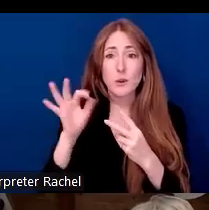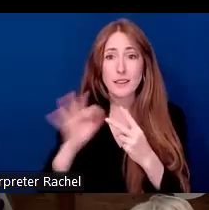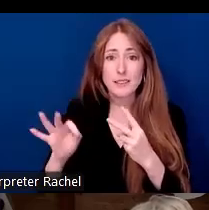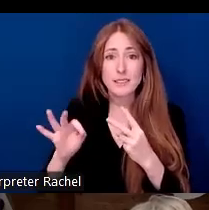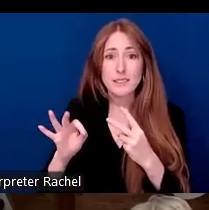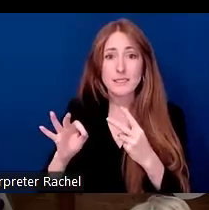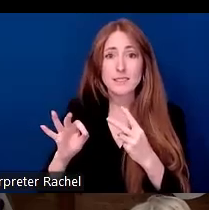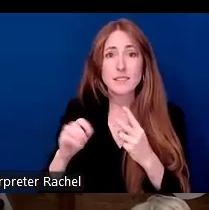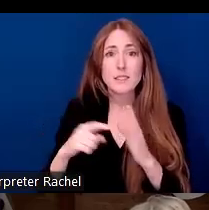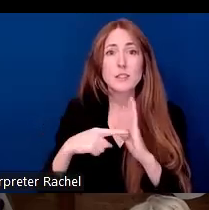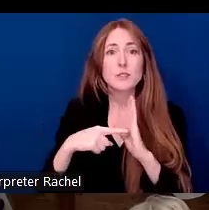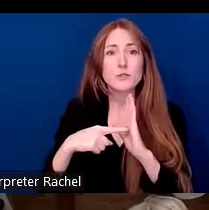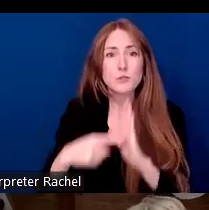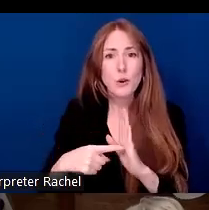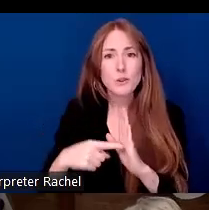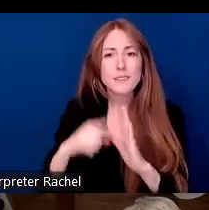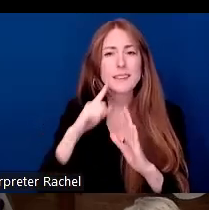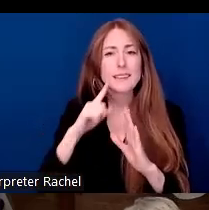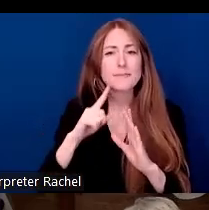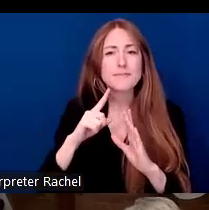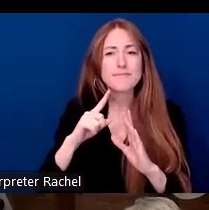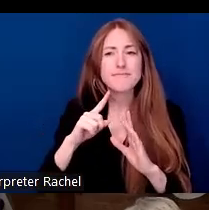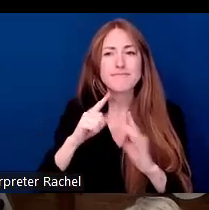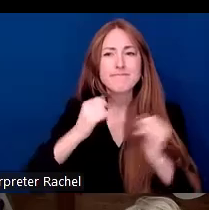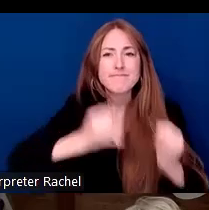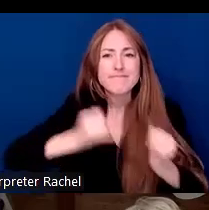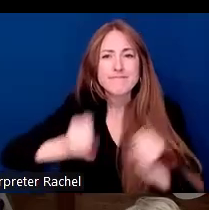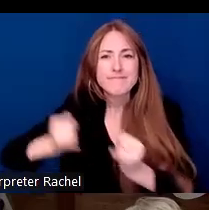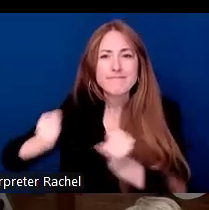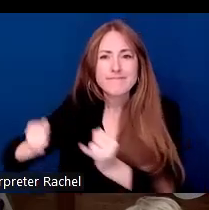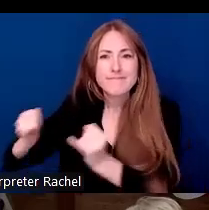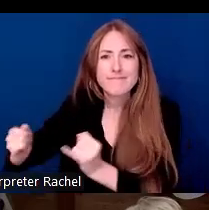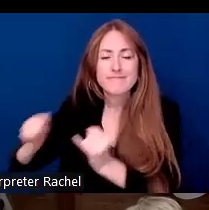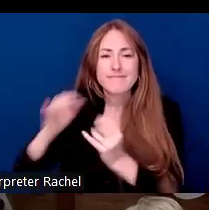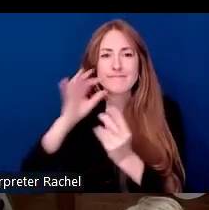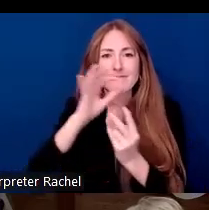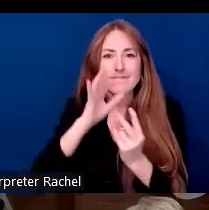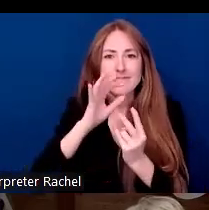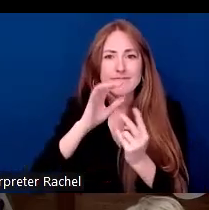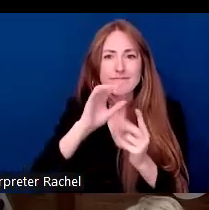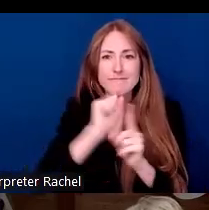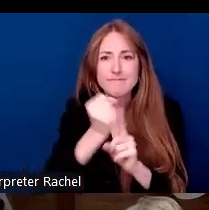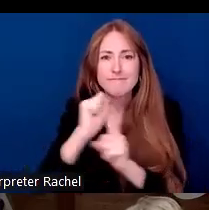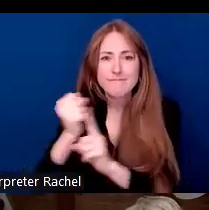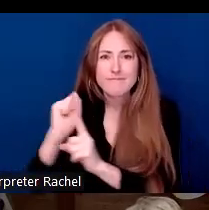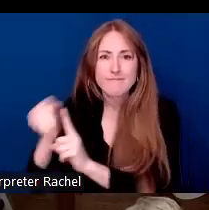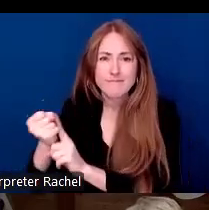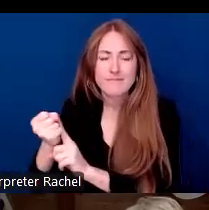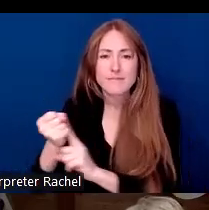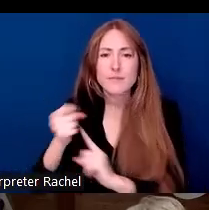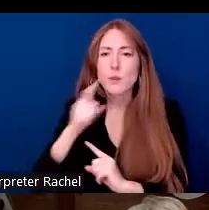and disrupts the seeming neutrality of claims to being family centered, which assume all families